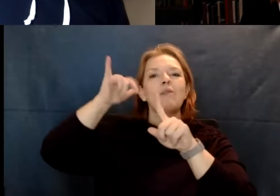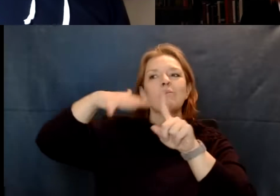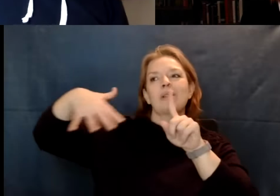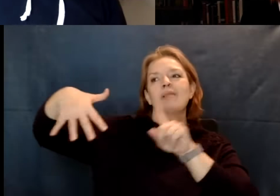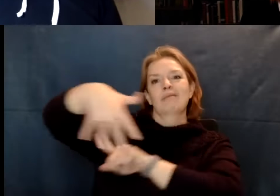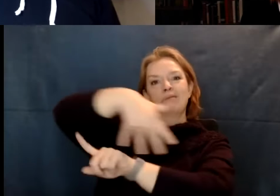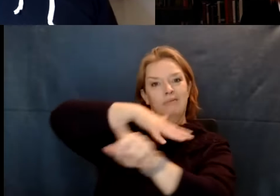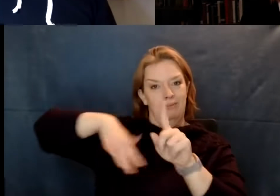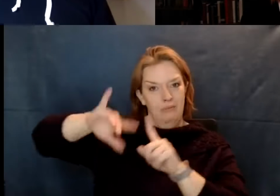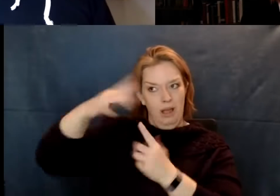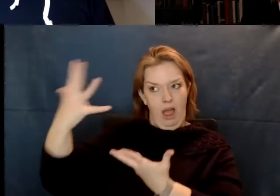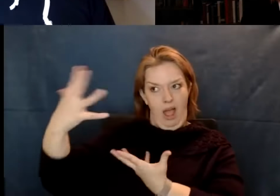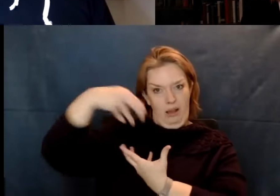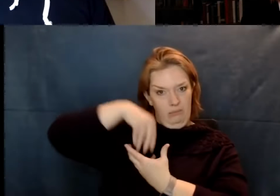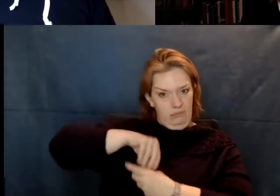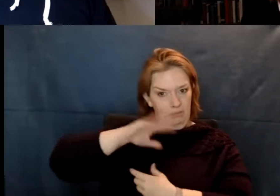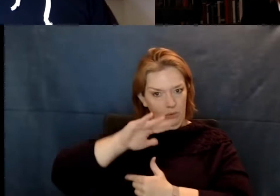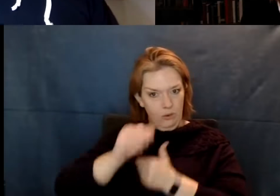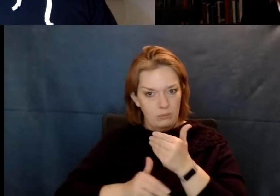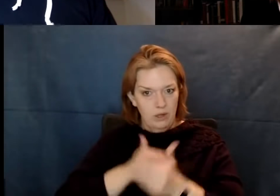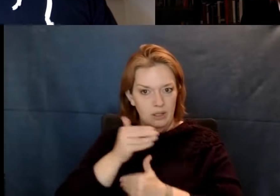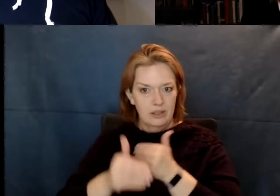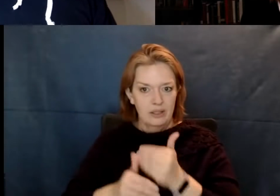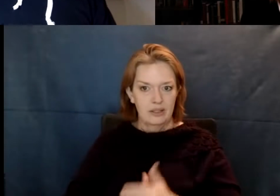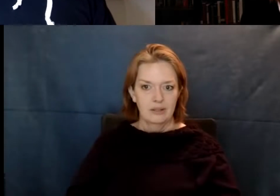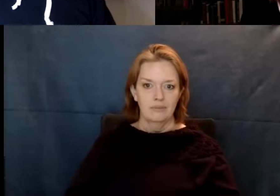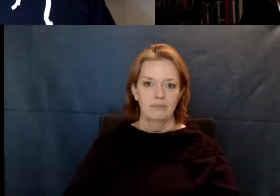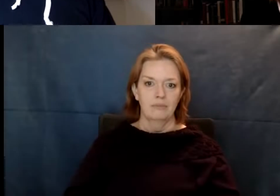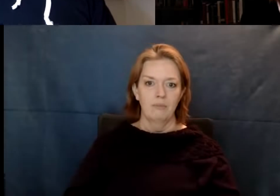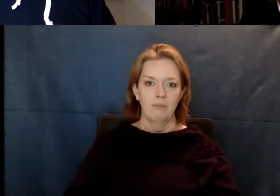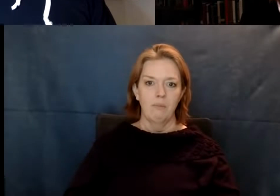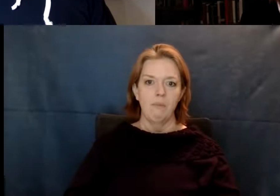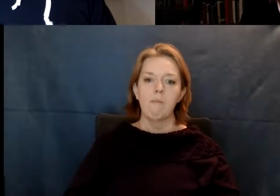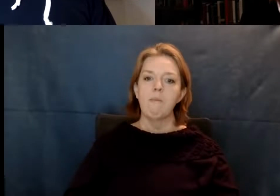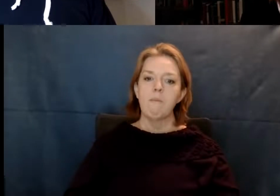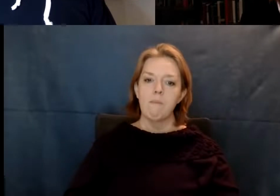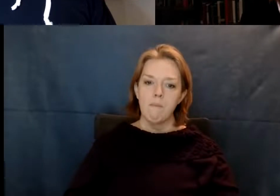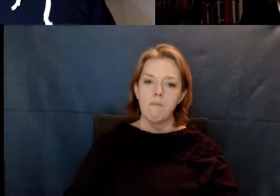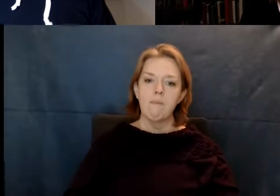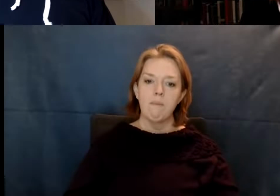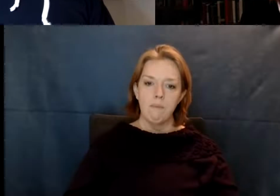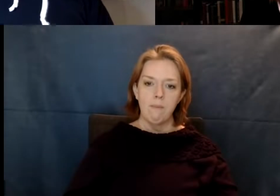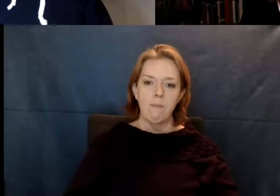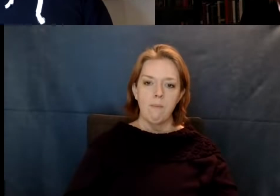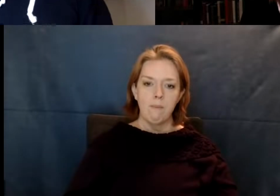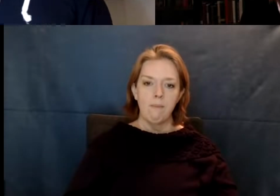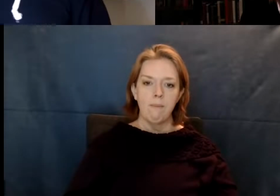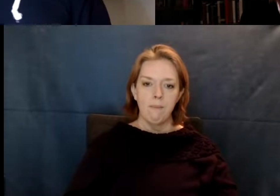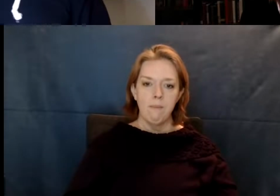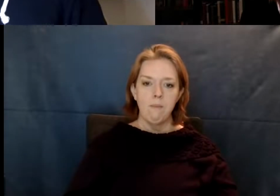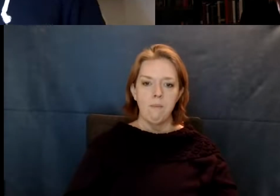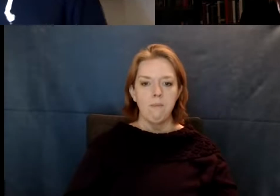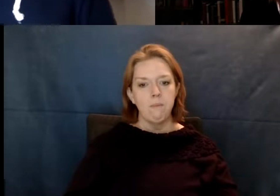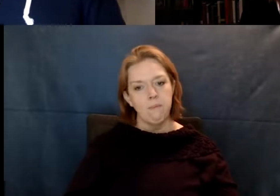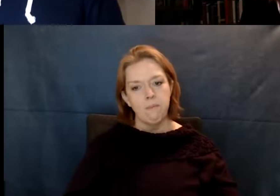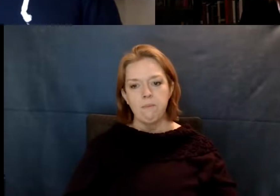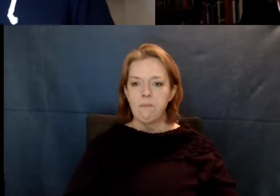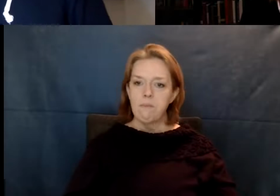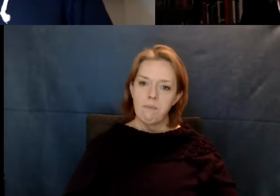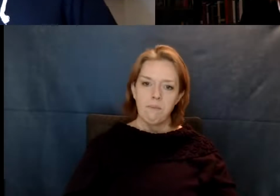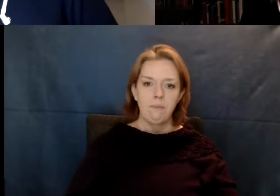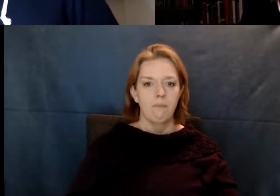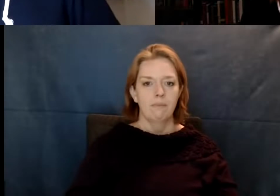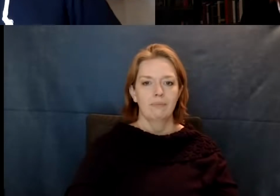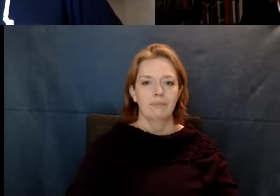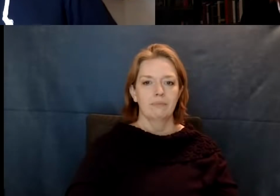J: Yeah, I mean, I think, I think definitely, you know, in terms of, like when I, when I